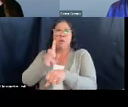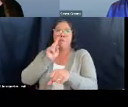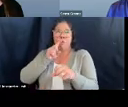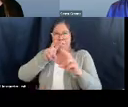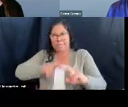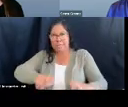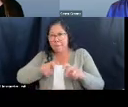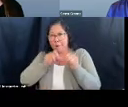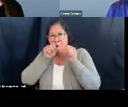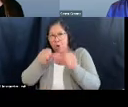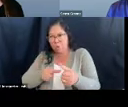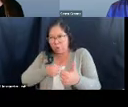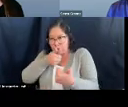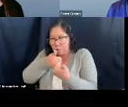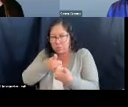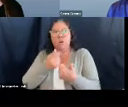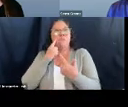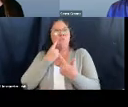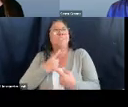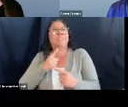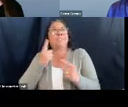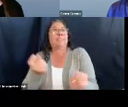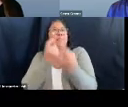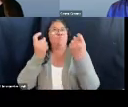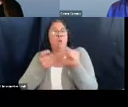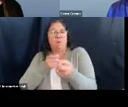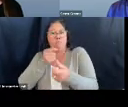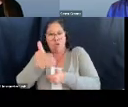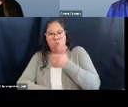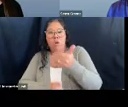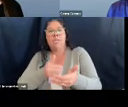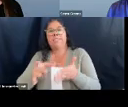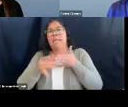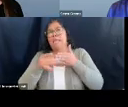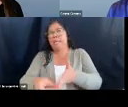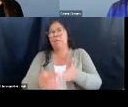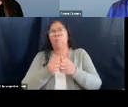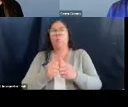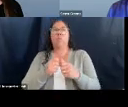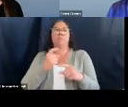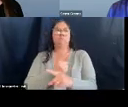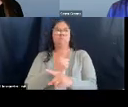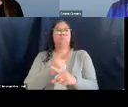to celebrate progress and leave with practical strategies to strengthen family engagement